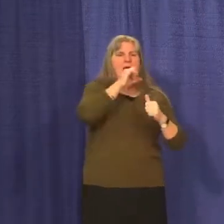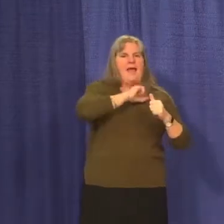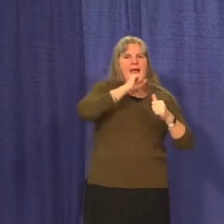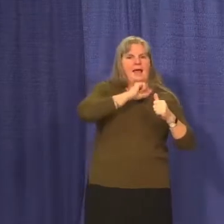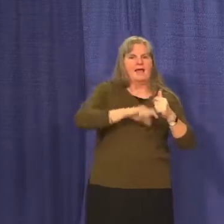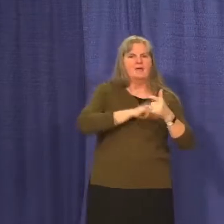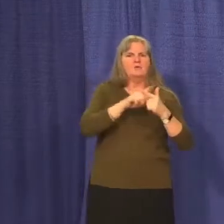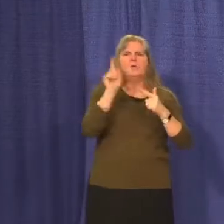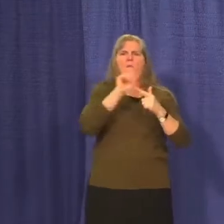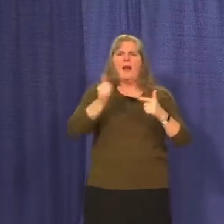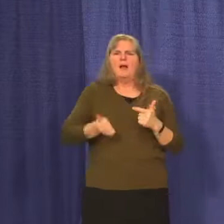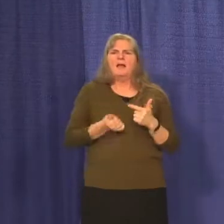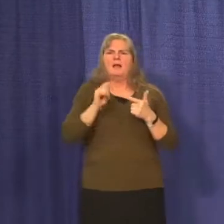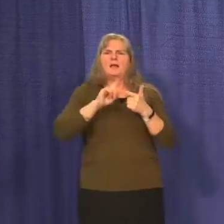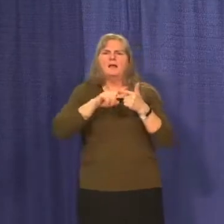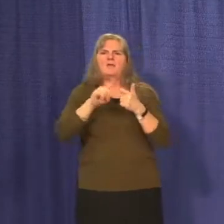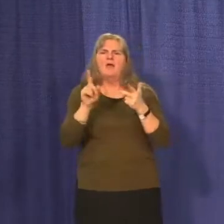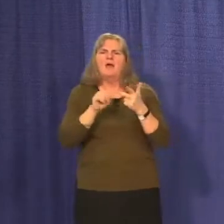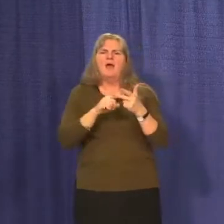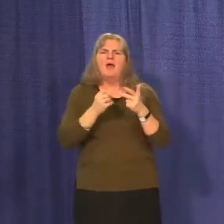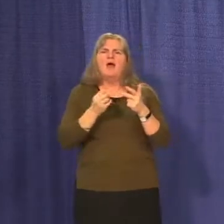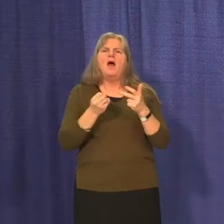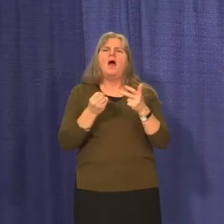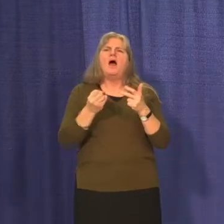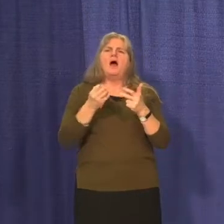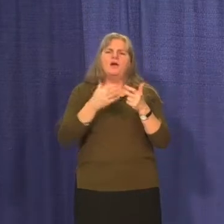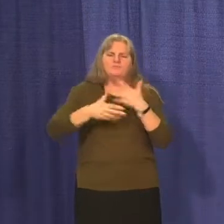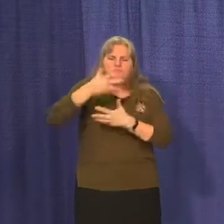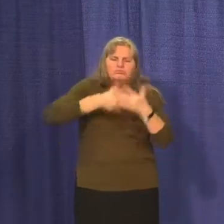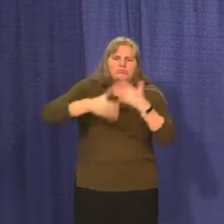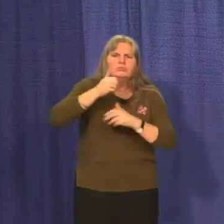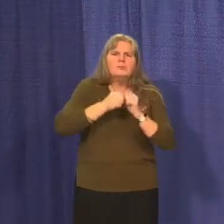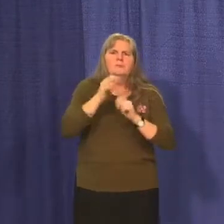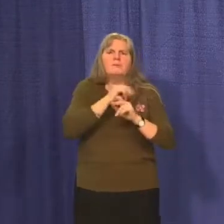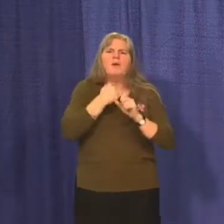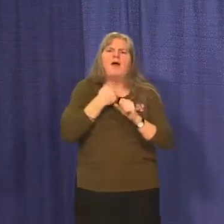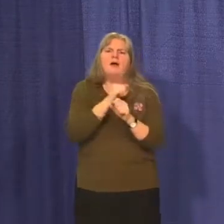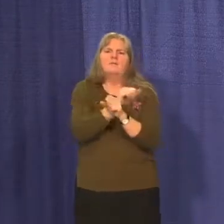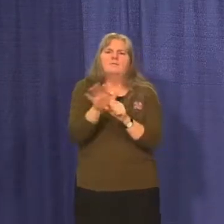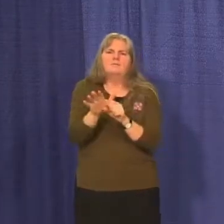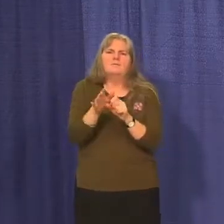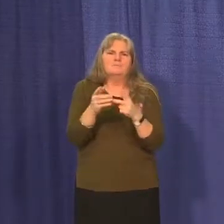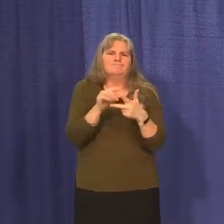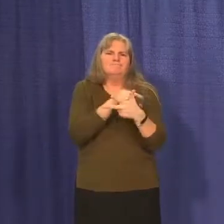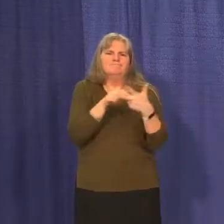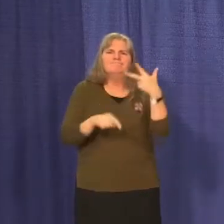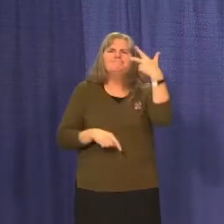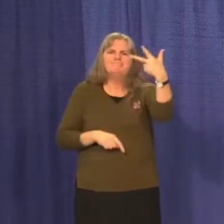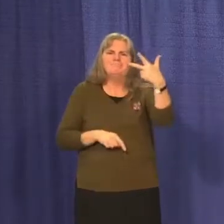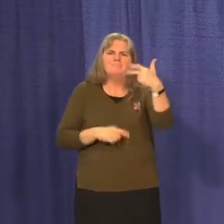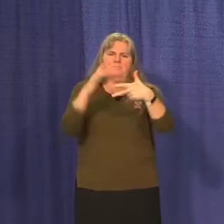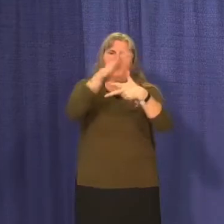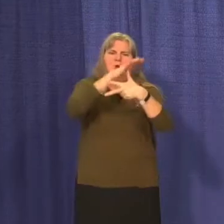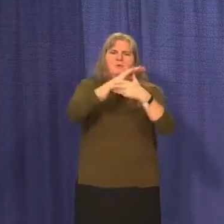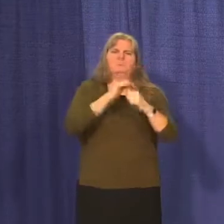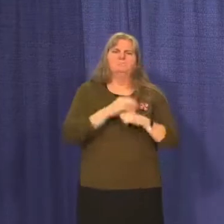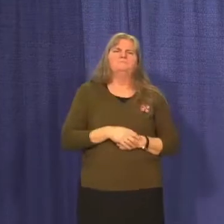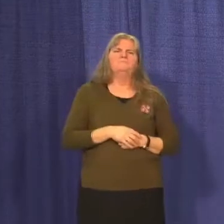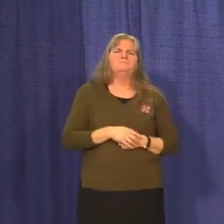These are at highest risk a Stone Age, living conditions, and the frequency of interaction with COVID-19 patients.